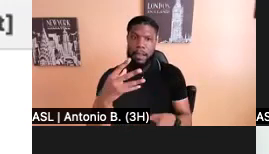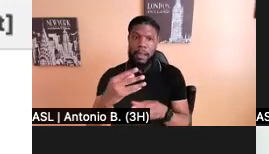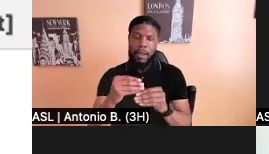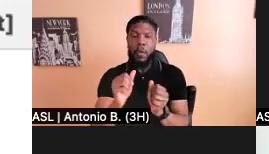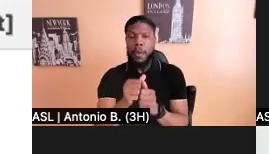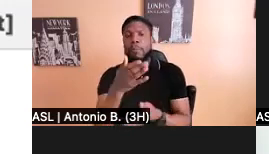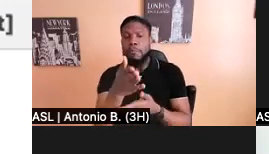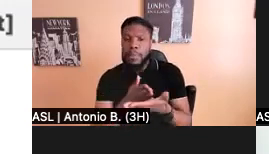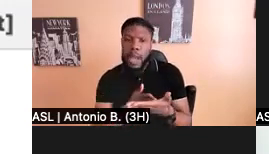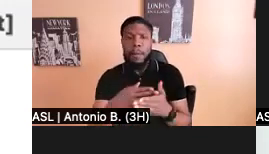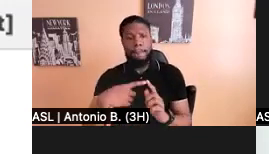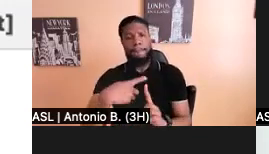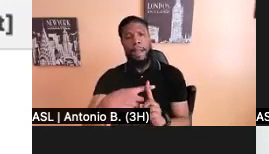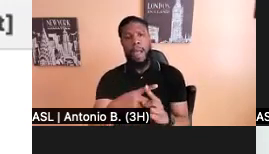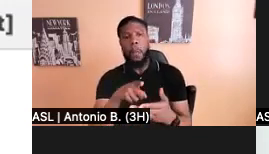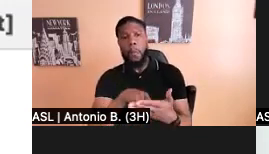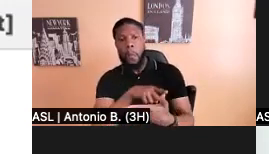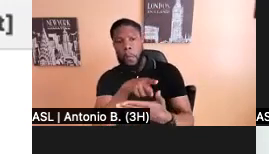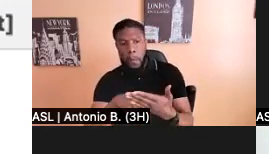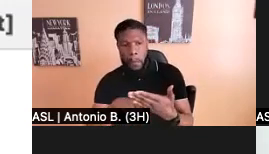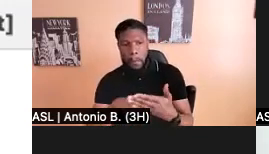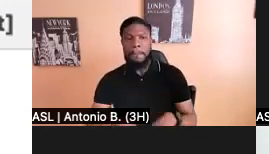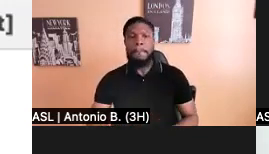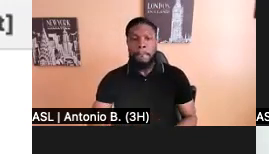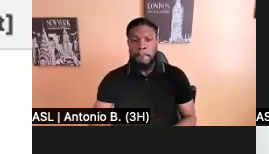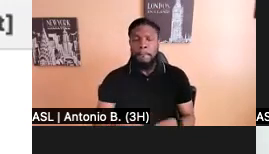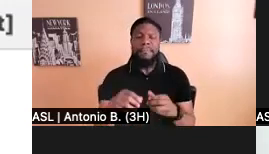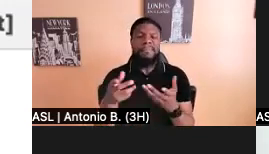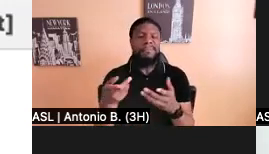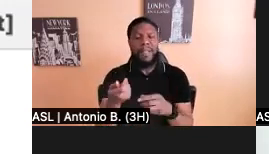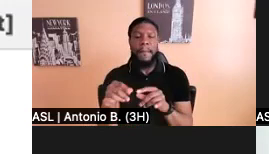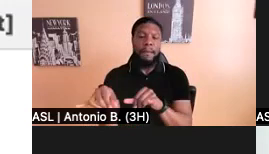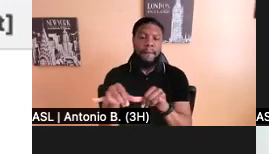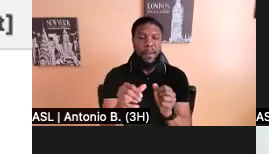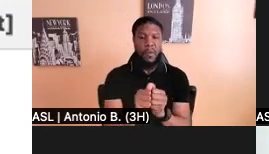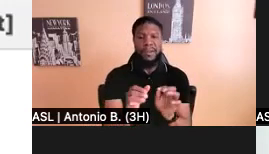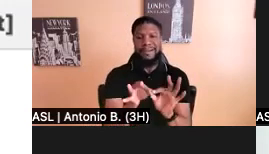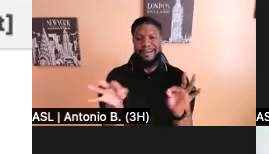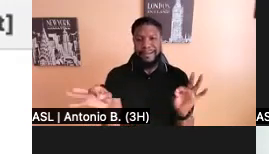This function is a little like the sentence stem that contained the optional phrase "for the most